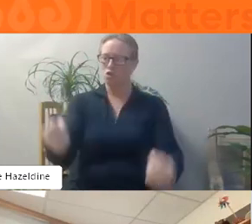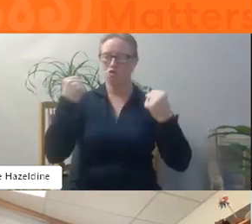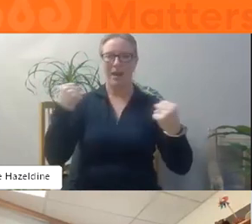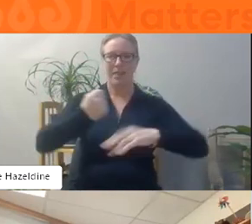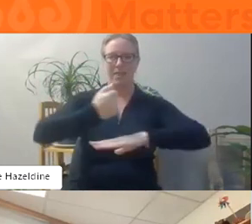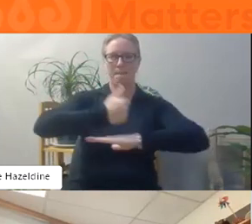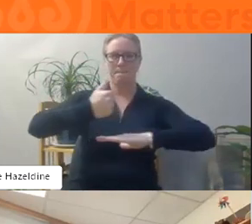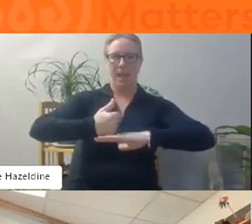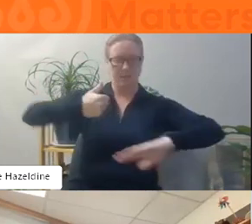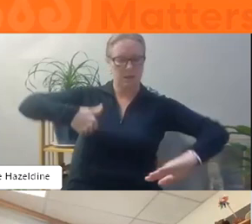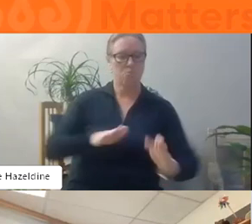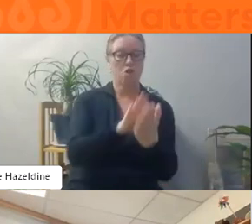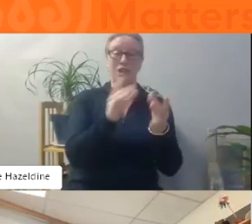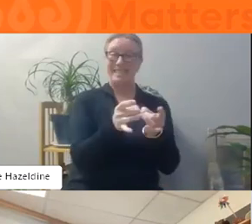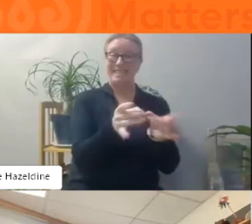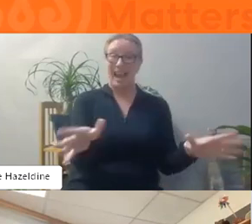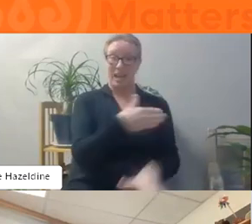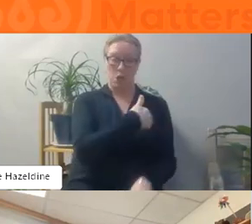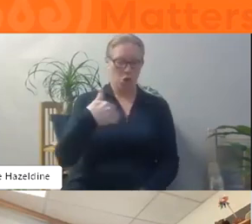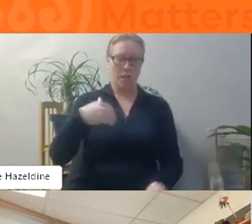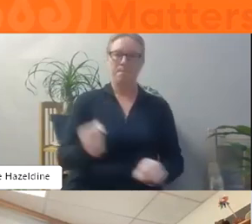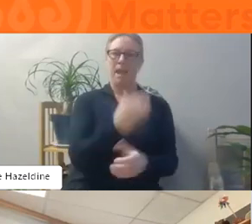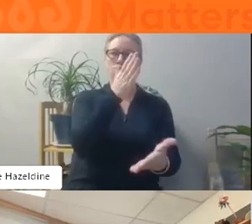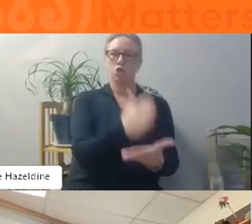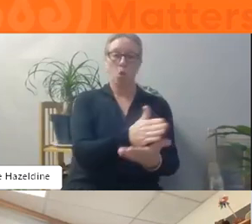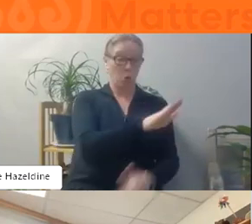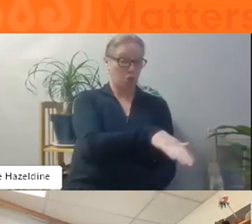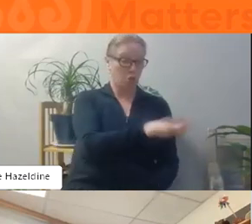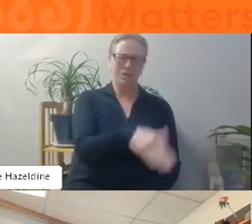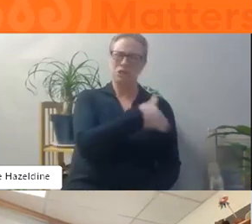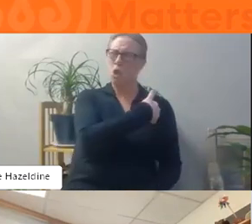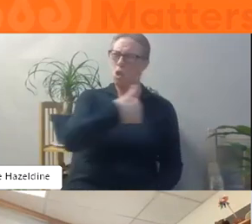Starting early means ensuring from children's earliest years in our